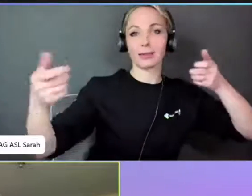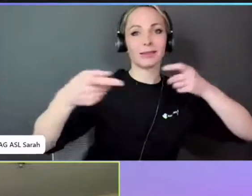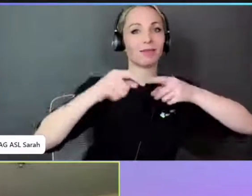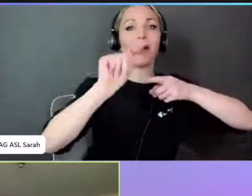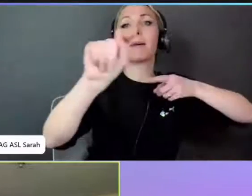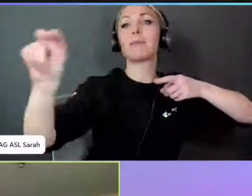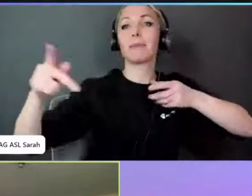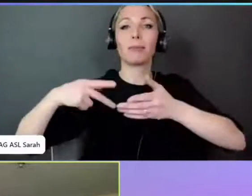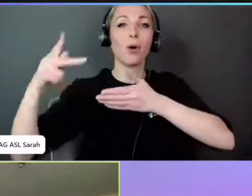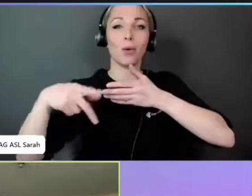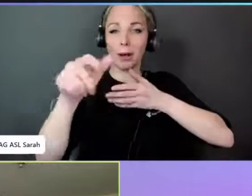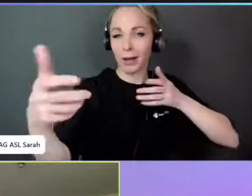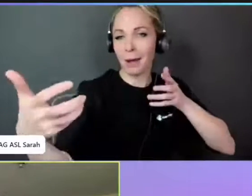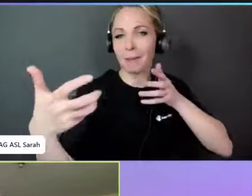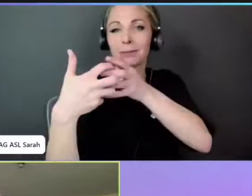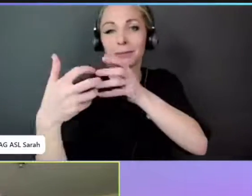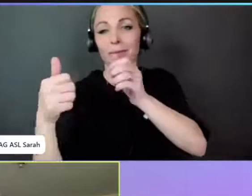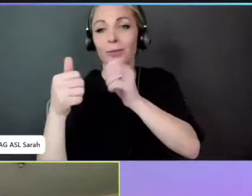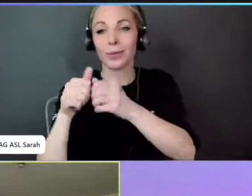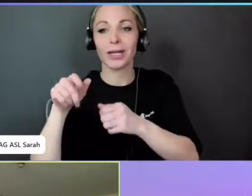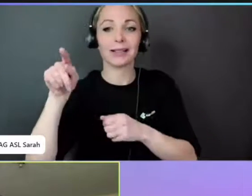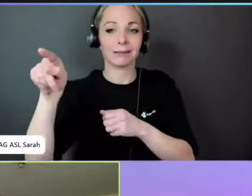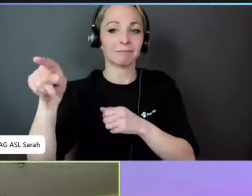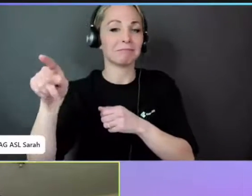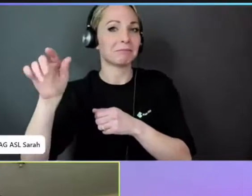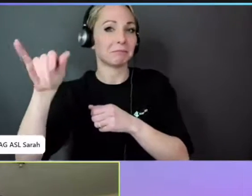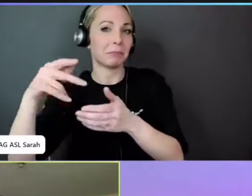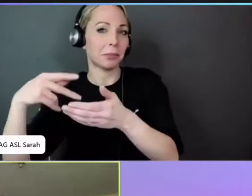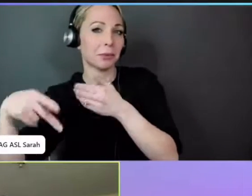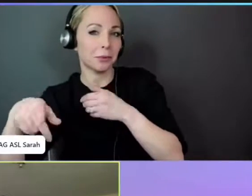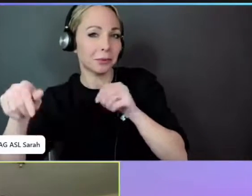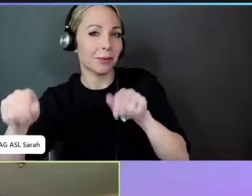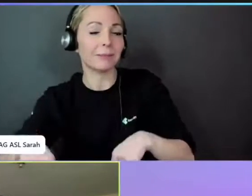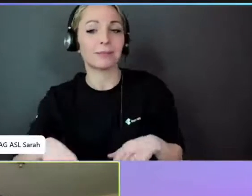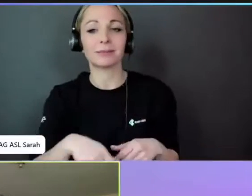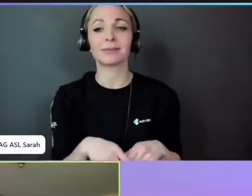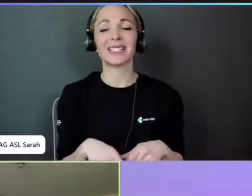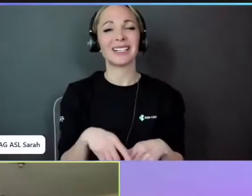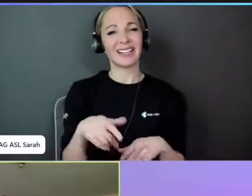"I'm still trying to wrap my mind around what this technology is.